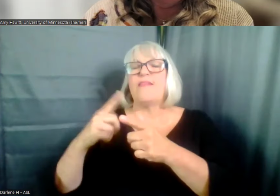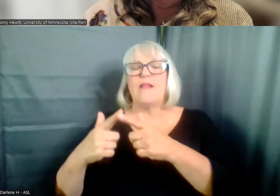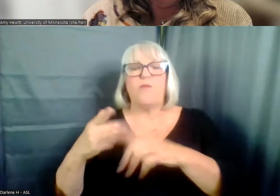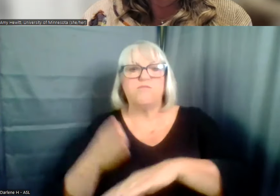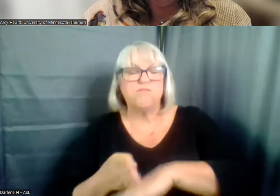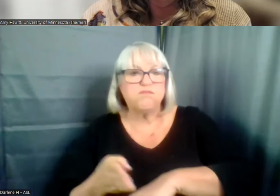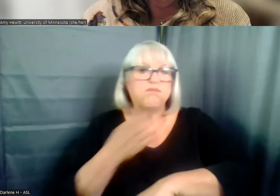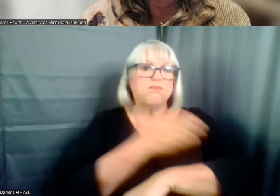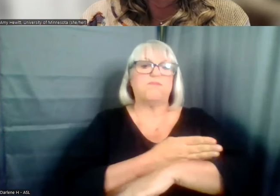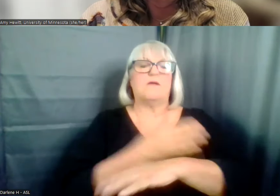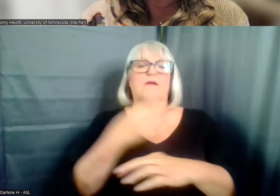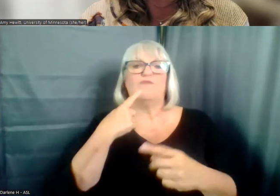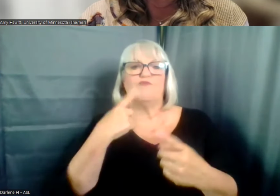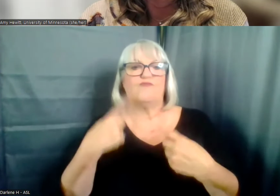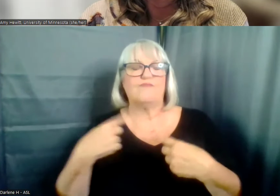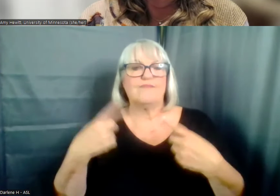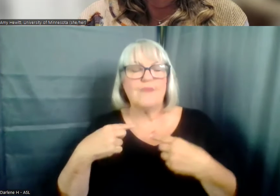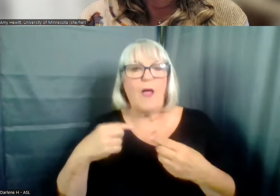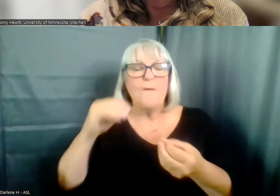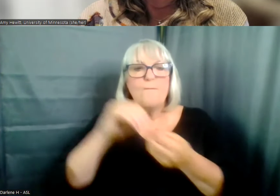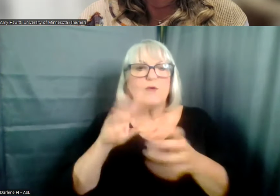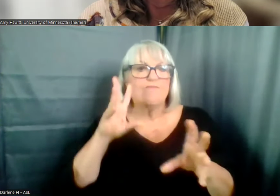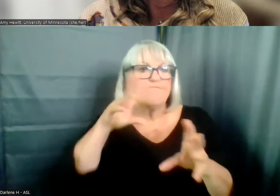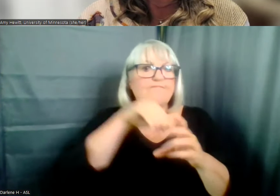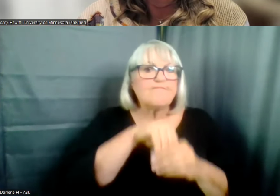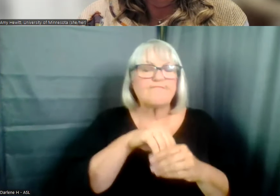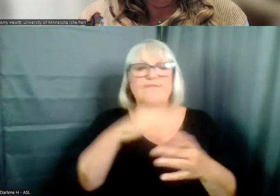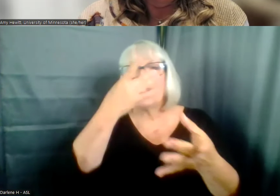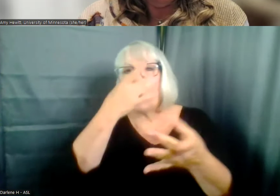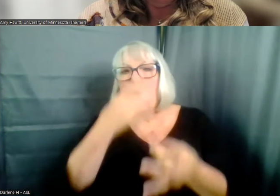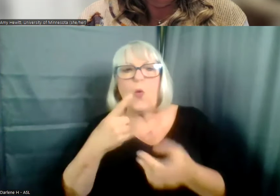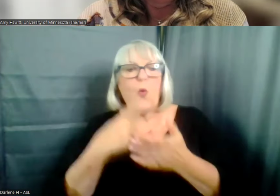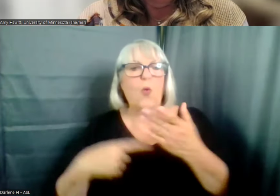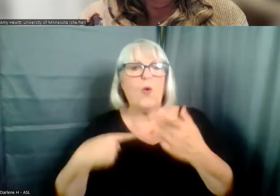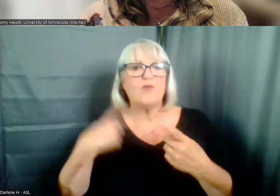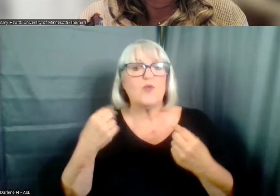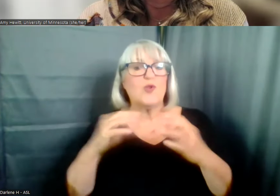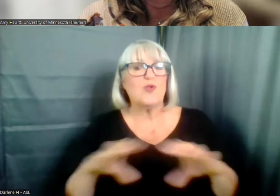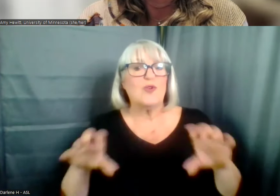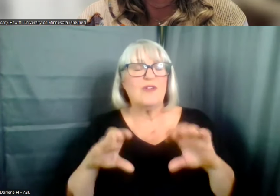just had much more engagement and interest in in what we were doing. So, I think that that's a really